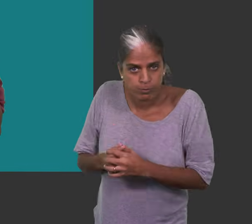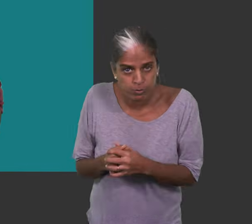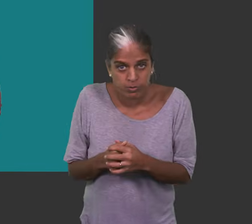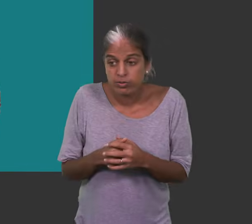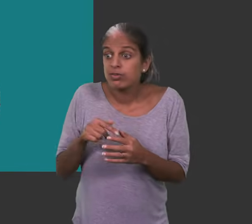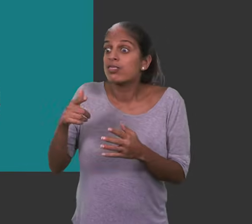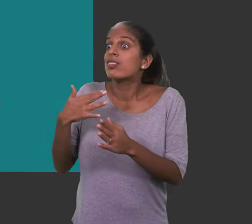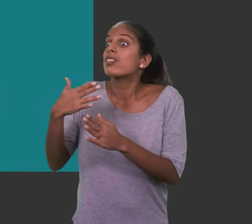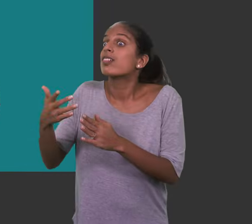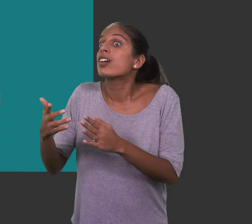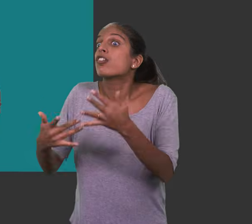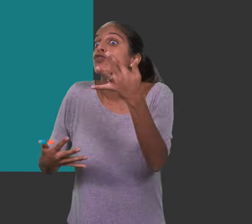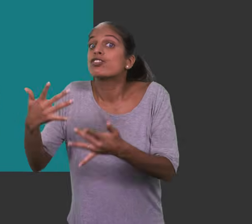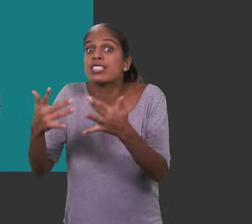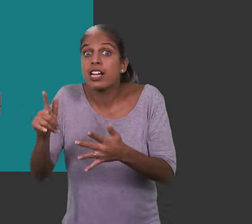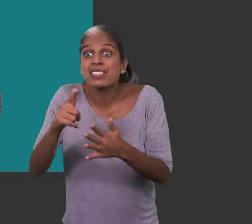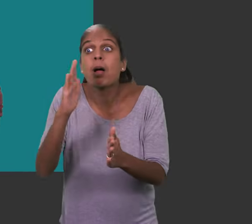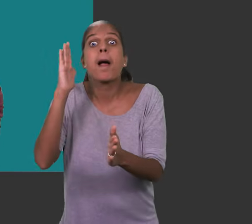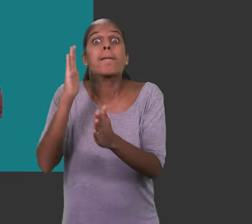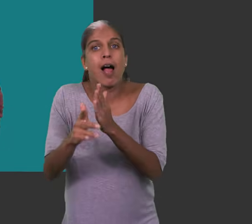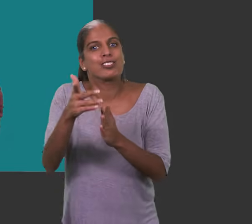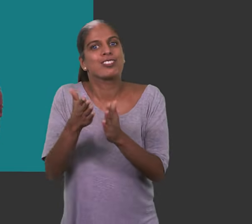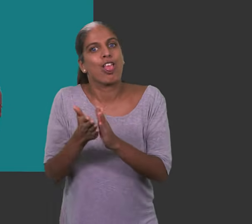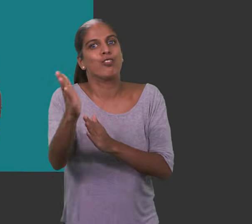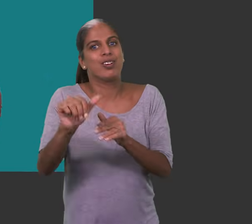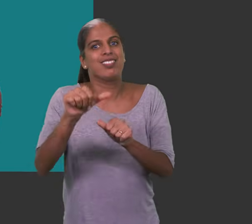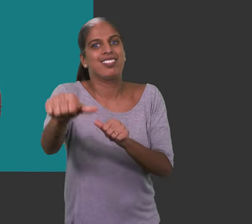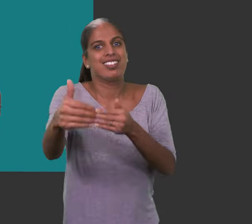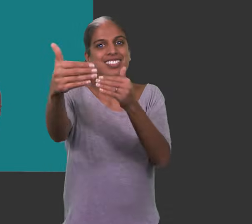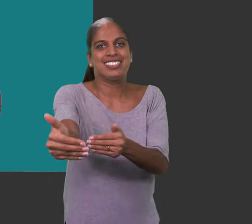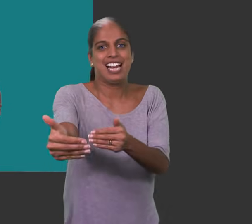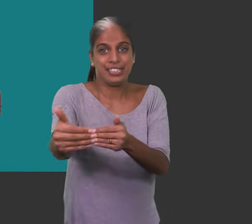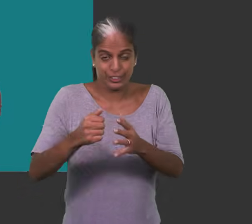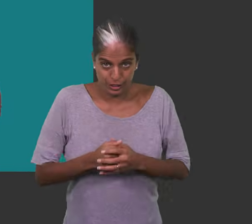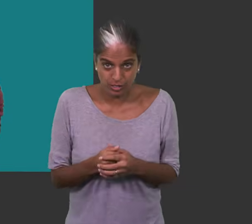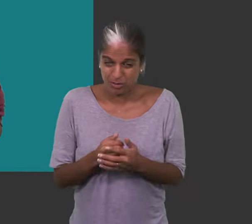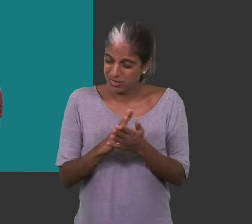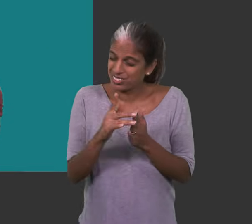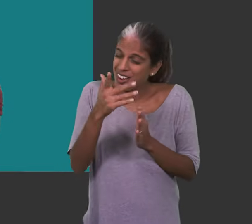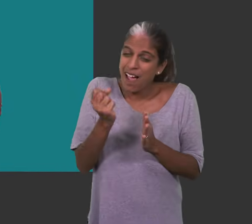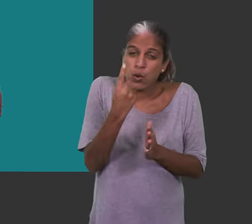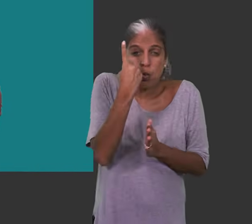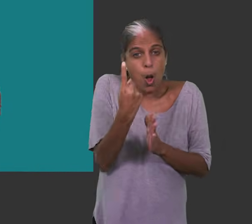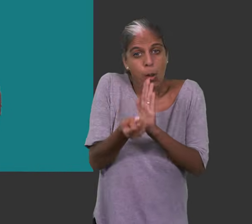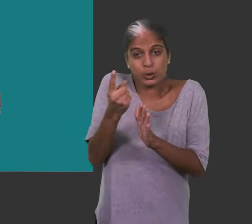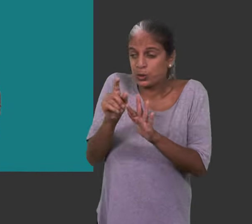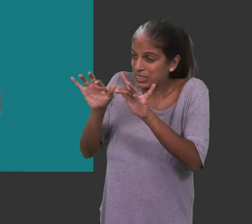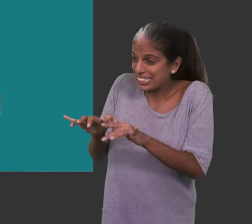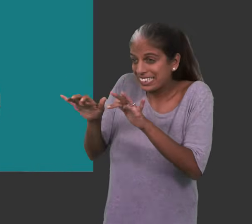The outcome of your test will determine whether you progress to the next stage of the recruitment process. You will have only one chance to take the test.